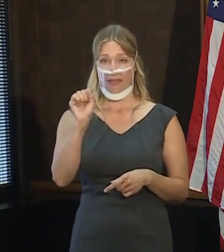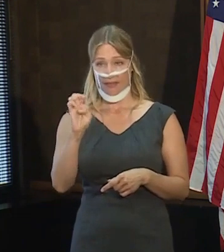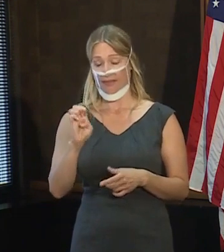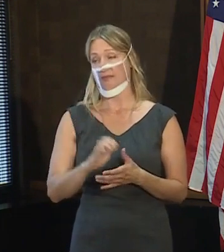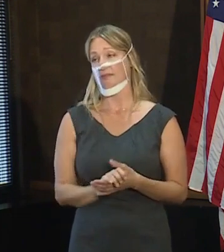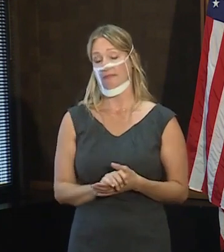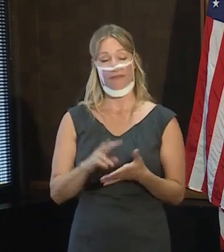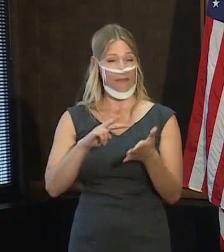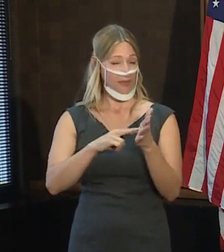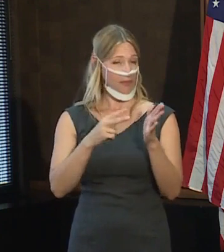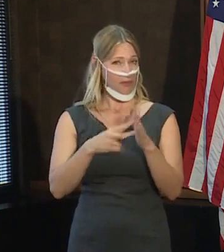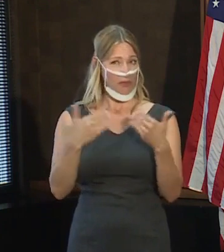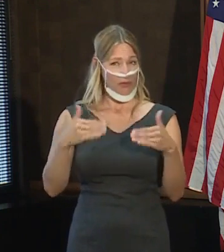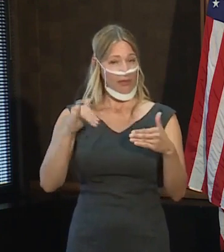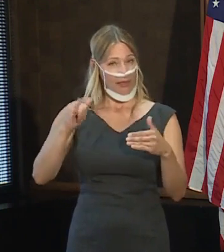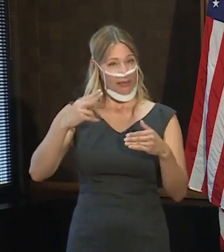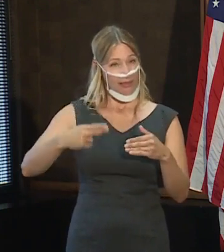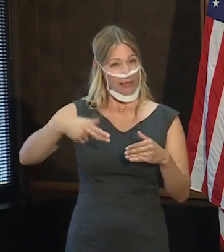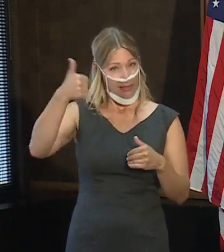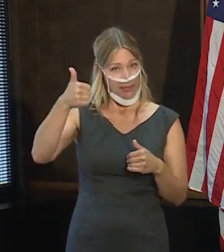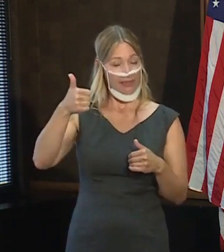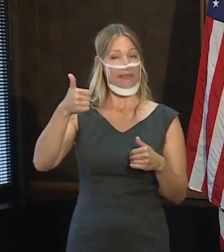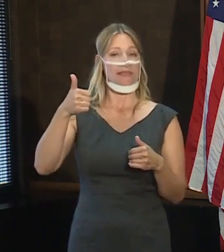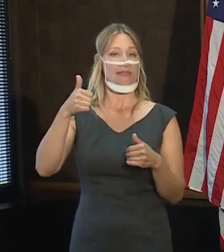WE HAD HUNDRED AND TWENTY FOUR CASES LAST WEEK.